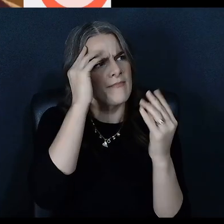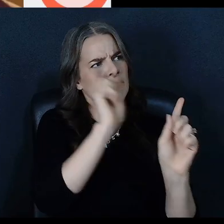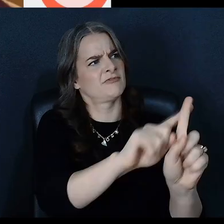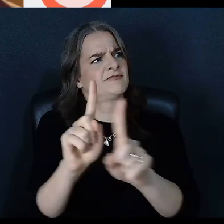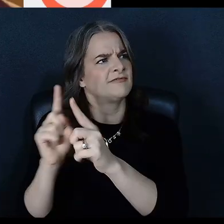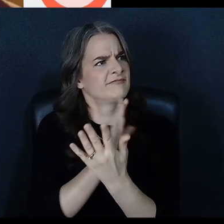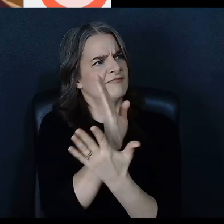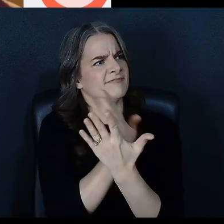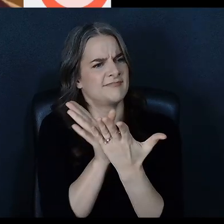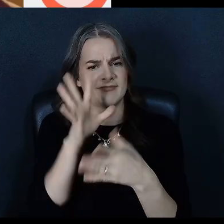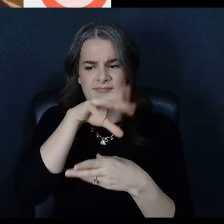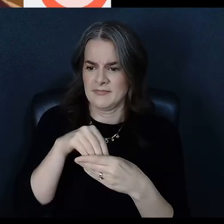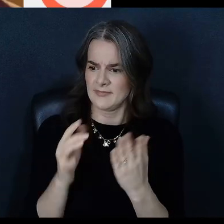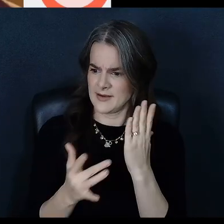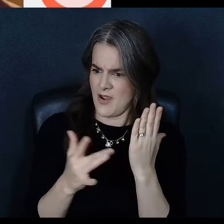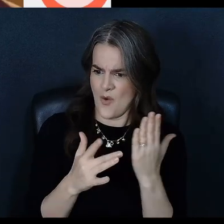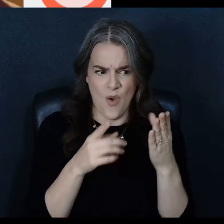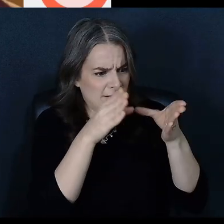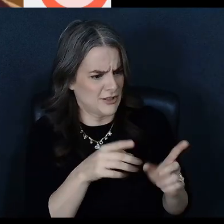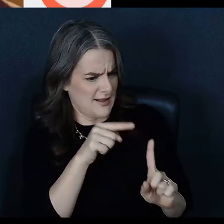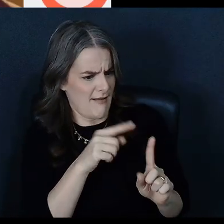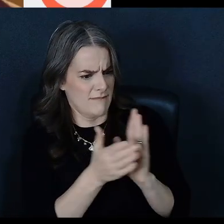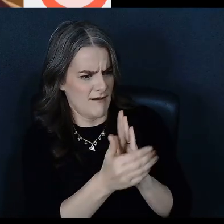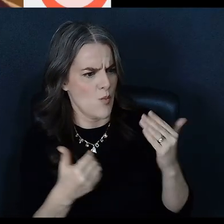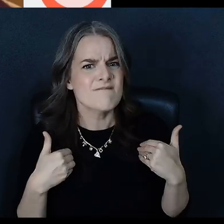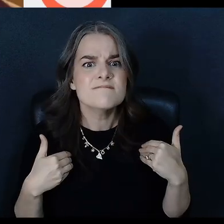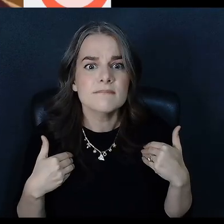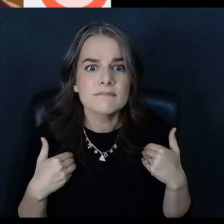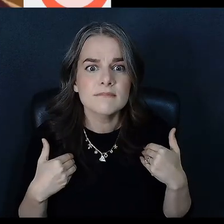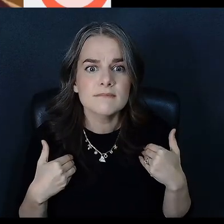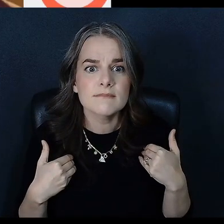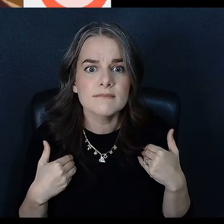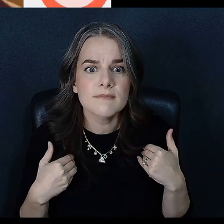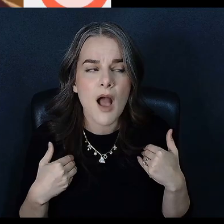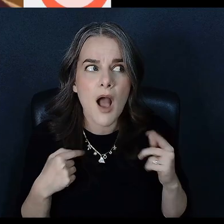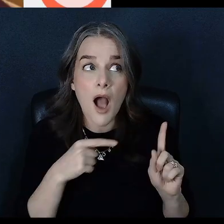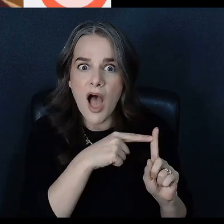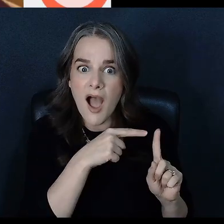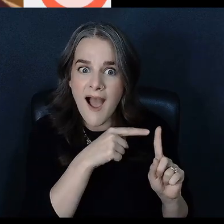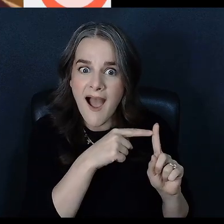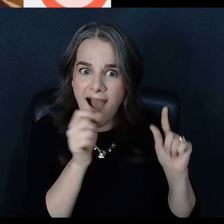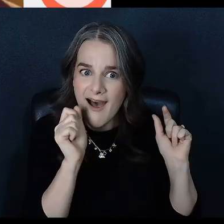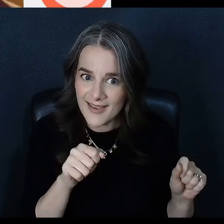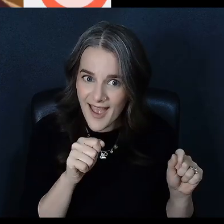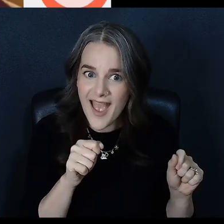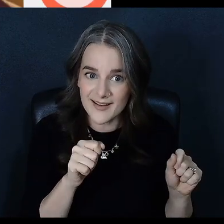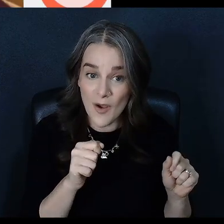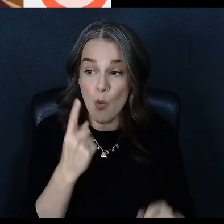What is it the person is able to do? Are they able to isolate a finger